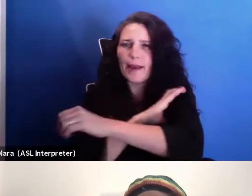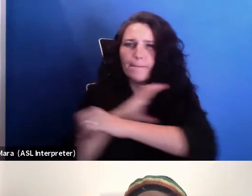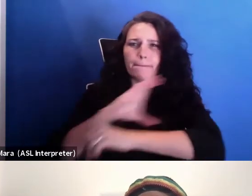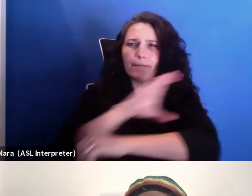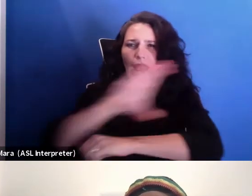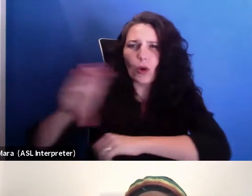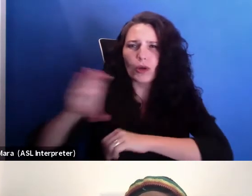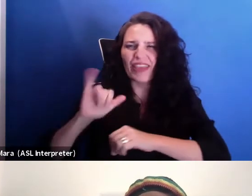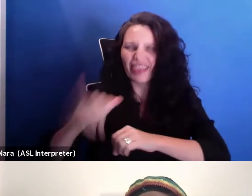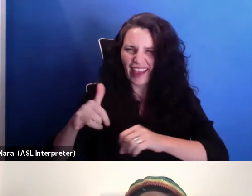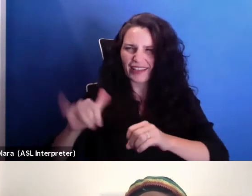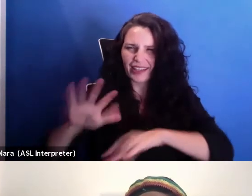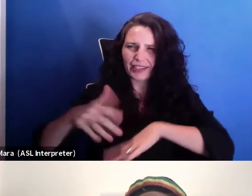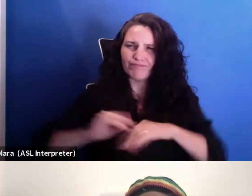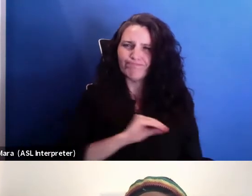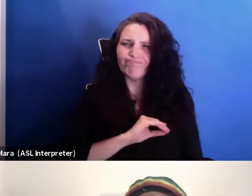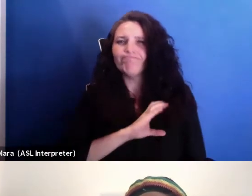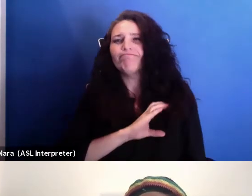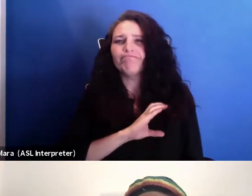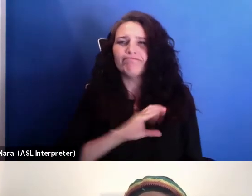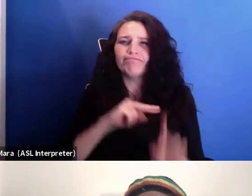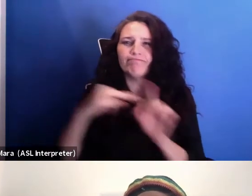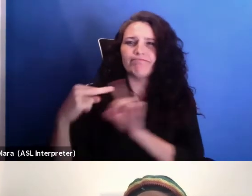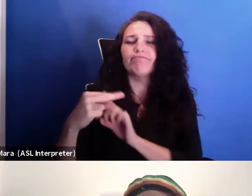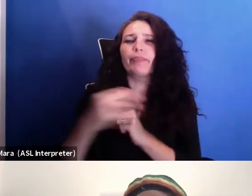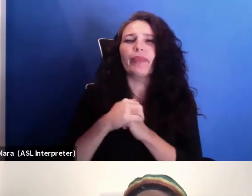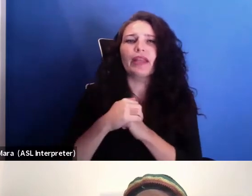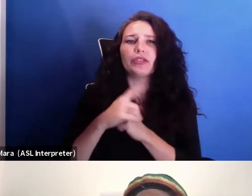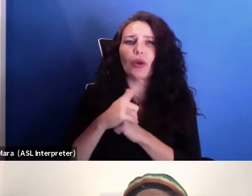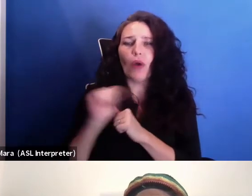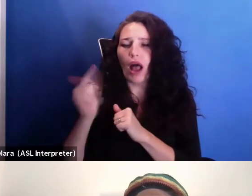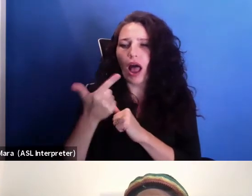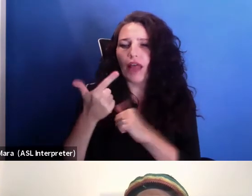to have given these young people a platform and a voice,